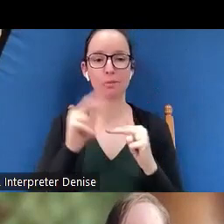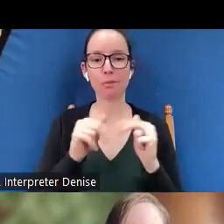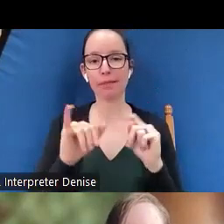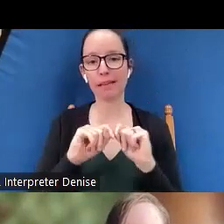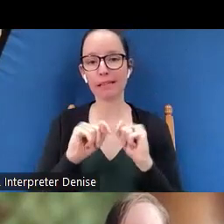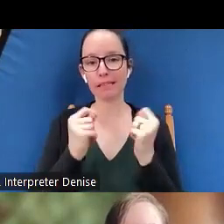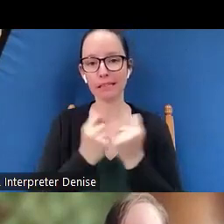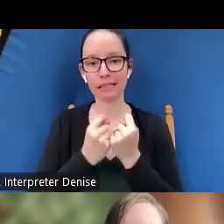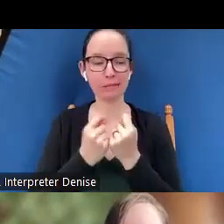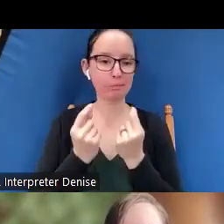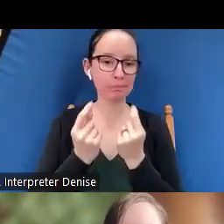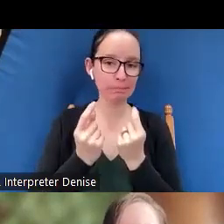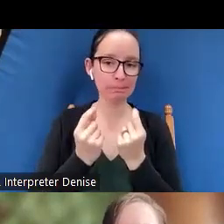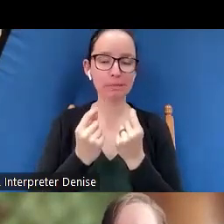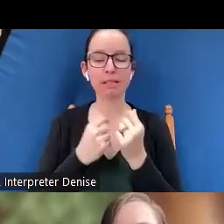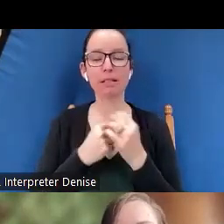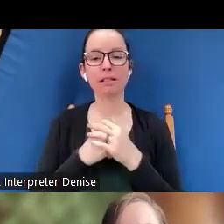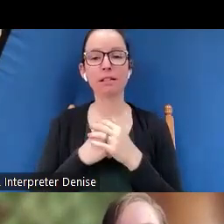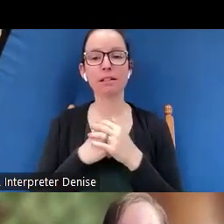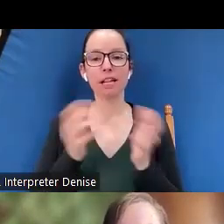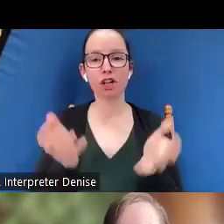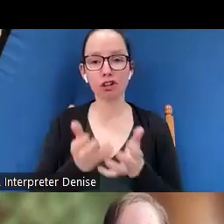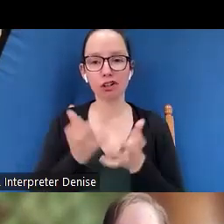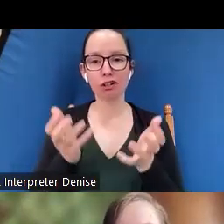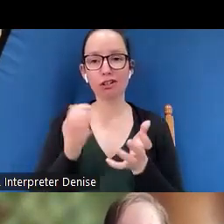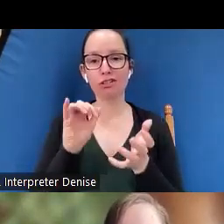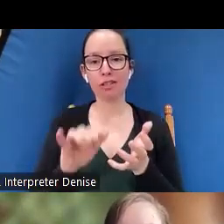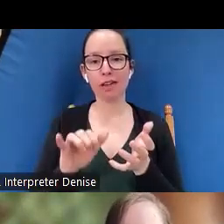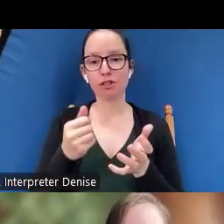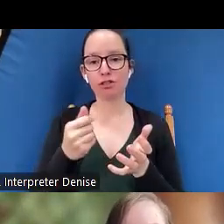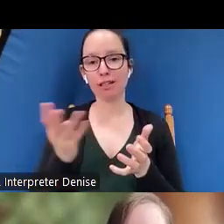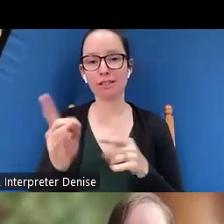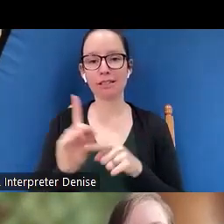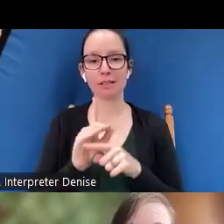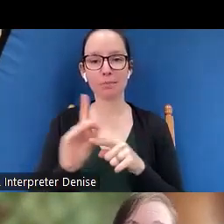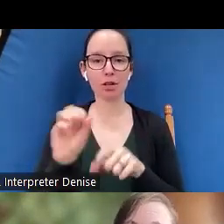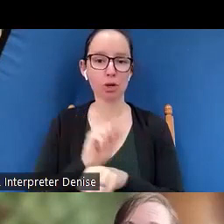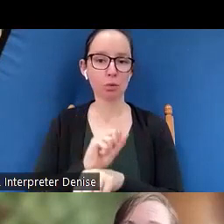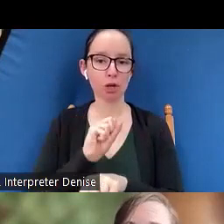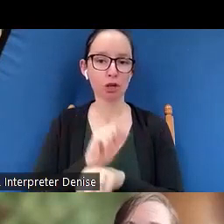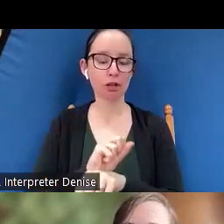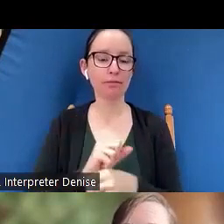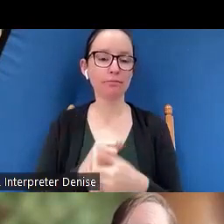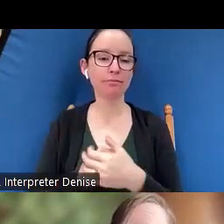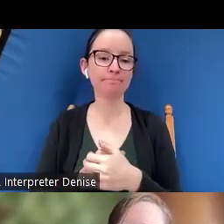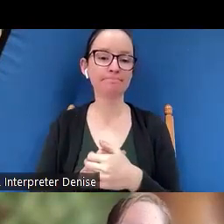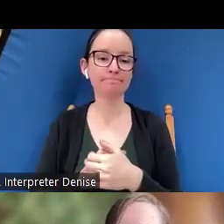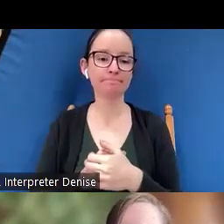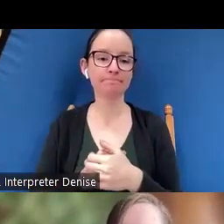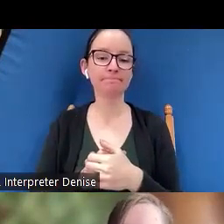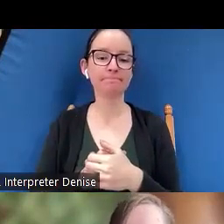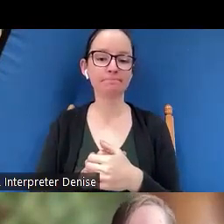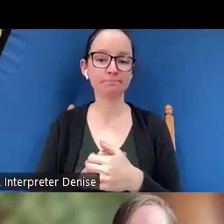and yeah, ultimately encourage that transdisciplinary work. Yeah, I basically touched on those last few points at the